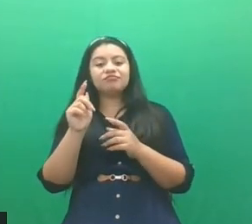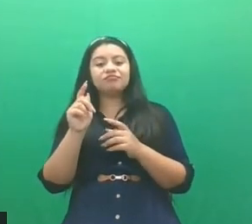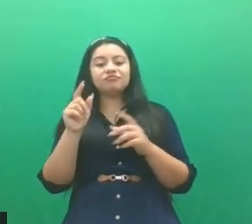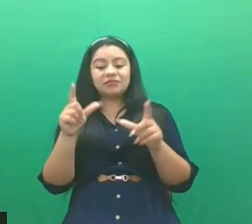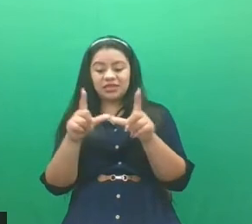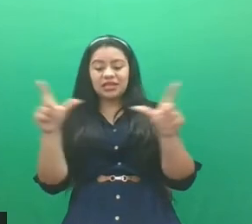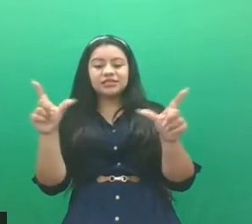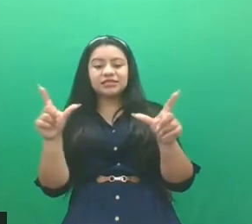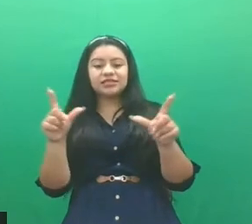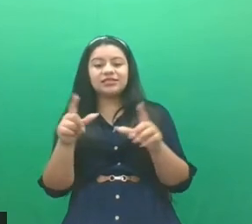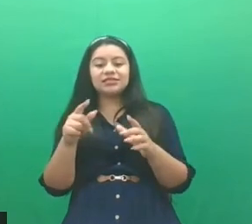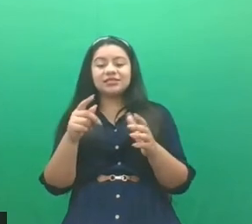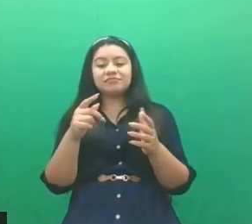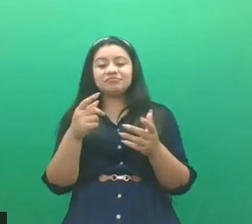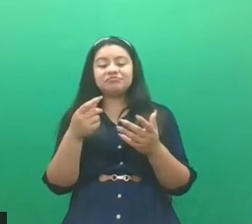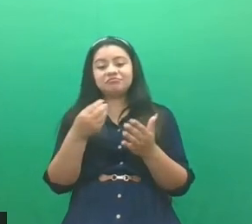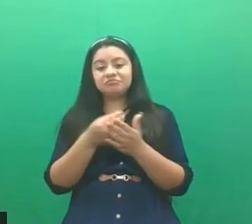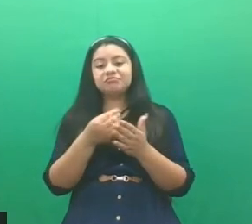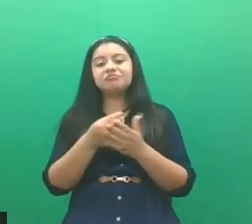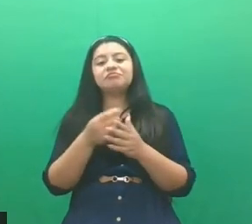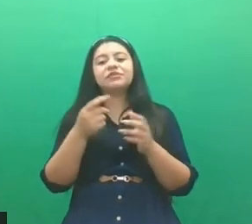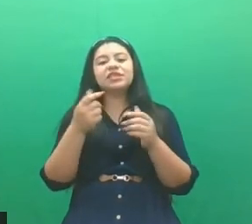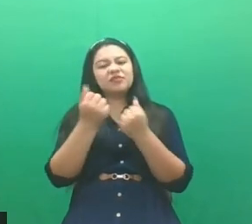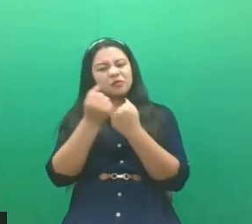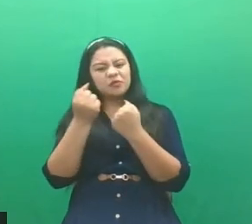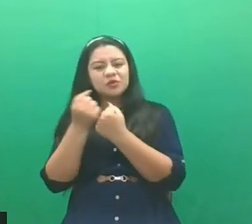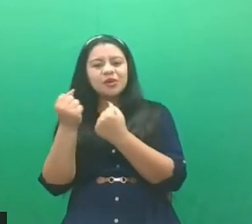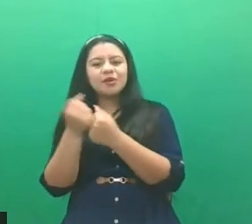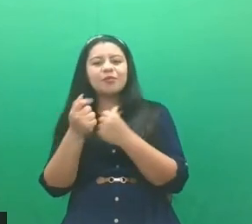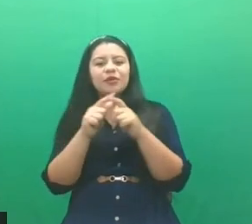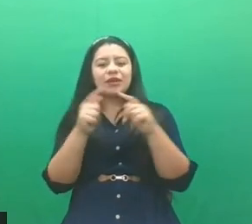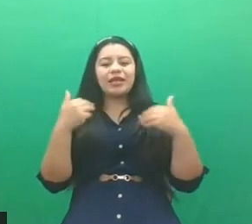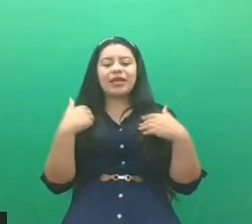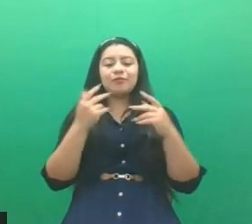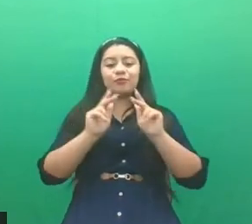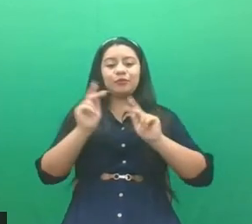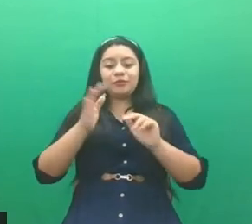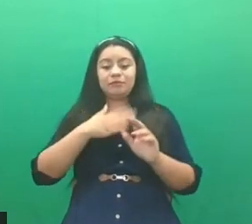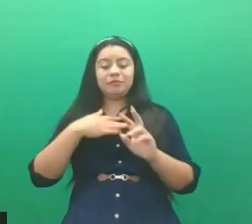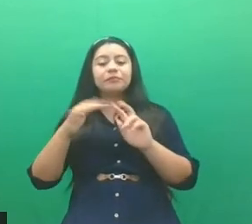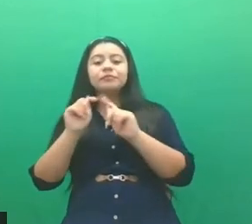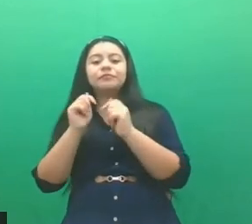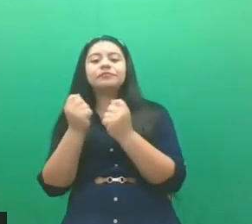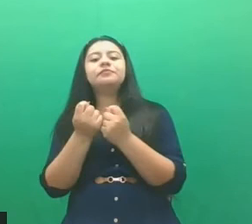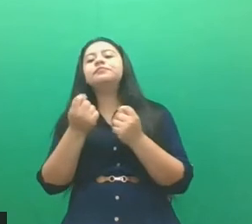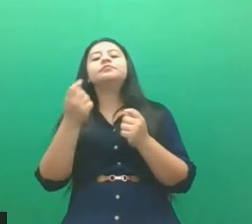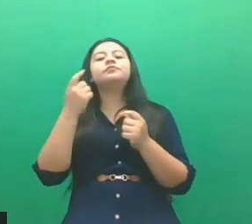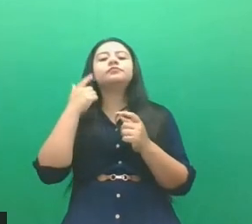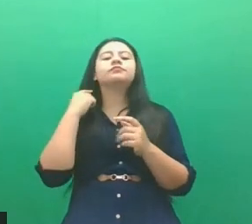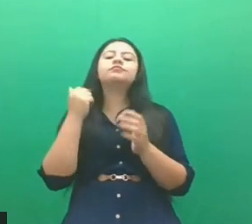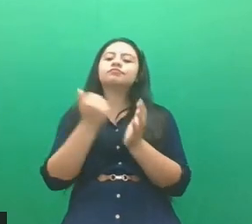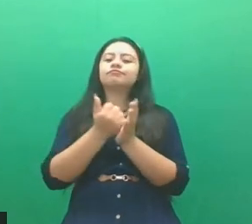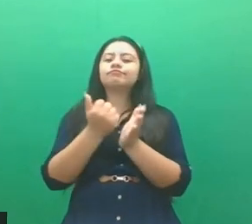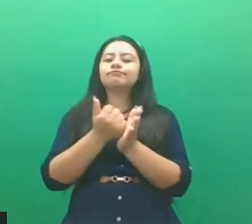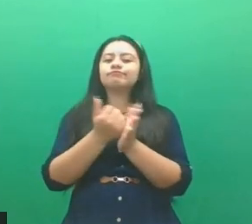more support, and then I had people on my team sort of integrate the systems, but the idea there